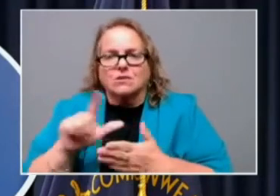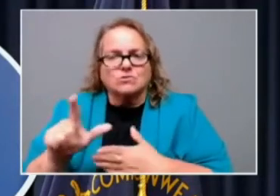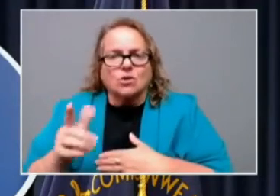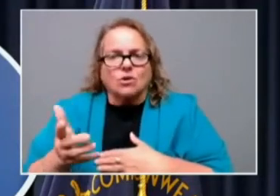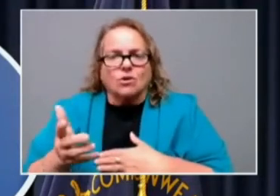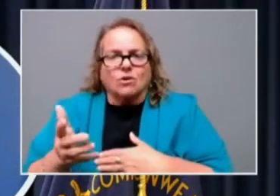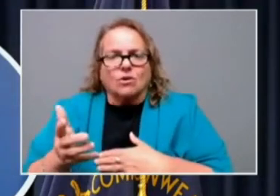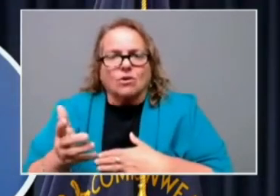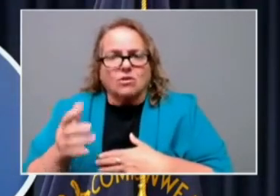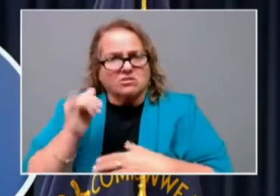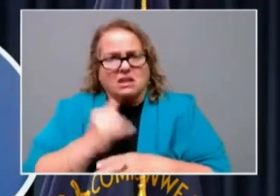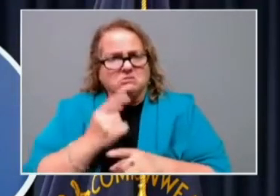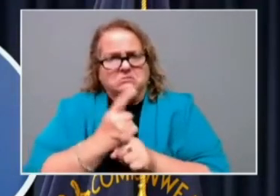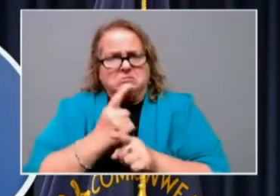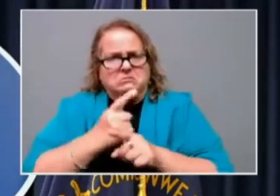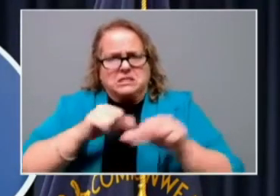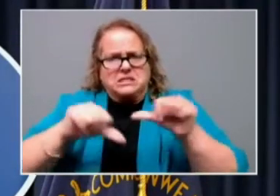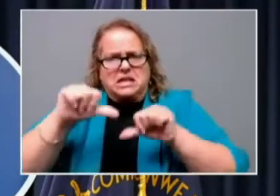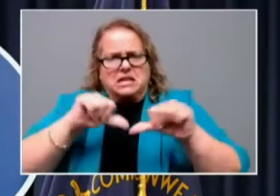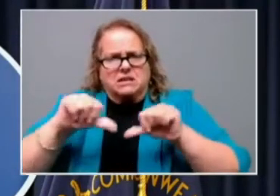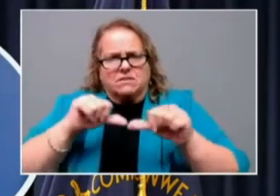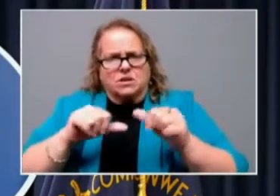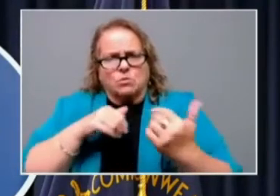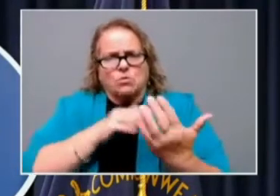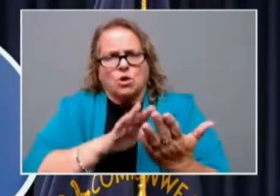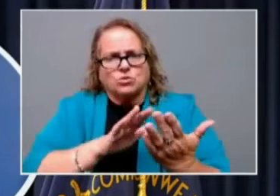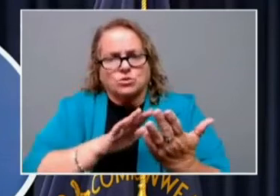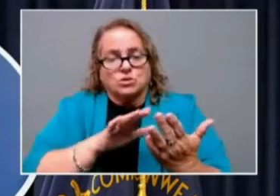If your unvaccinated, you're more likely to get covid and spread covid,